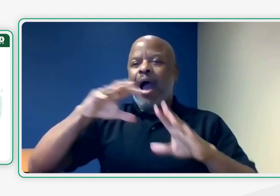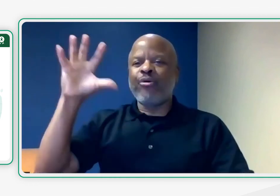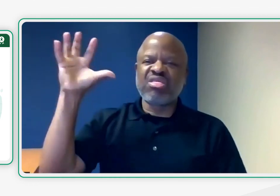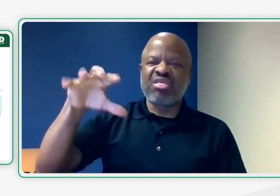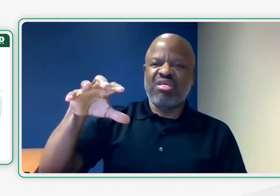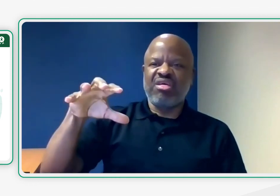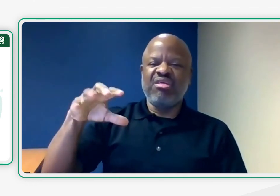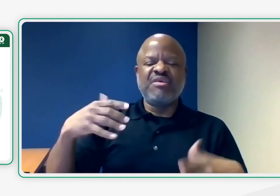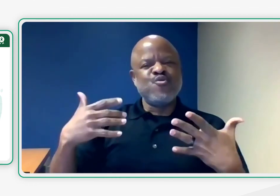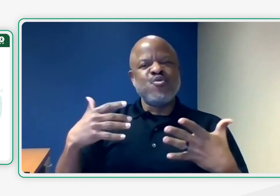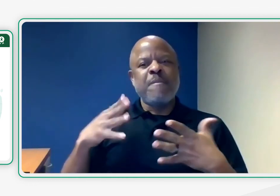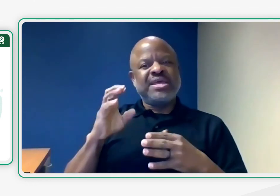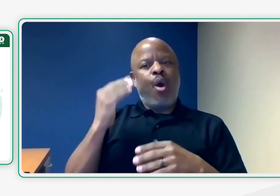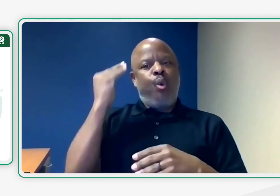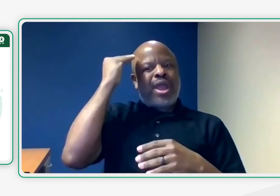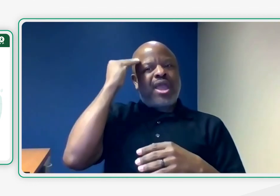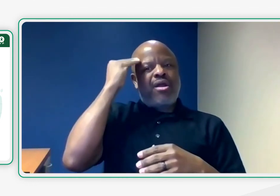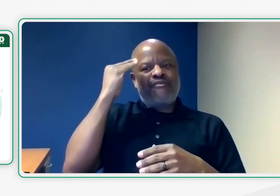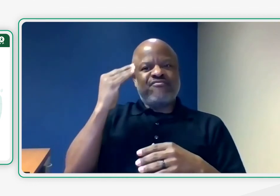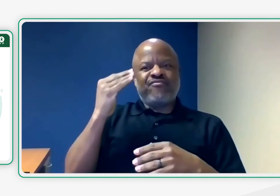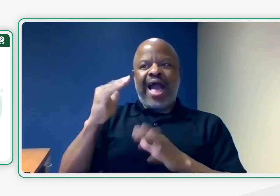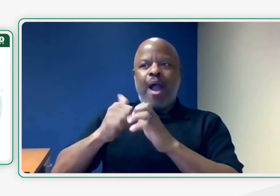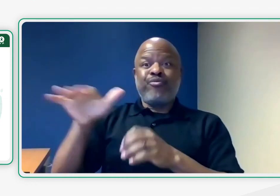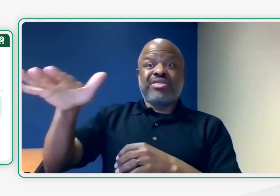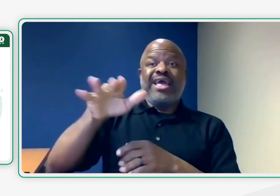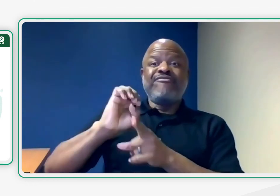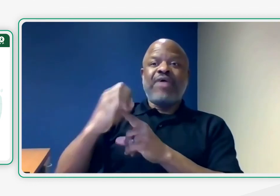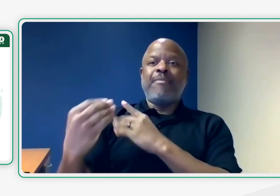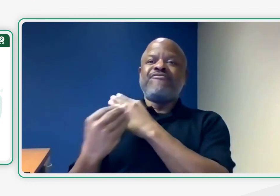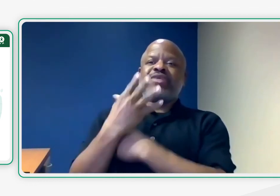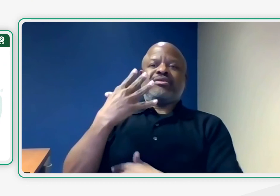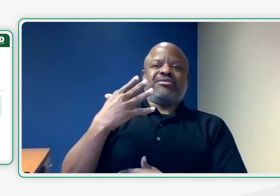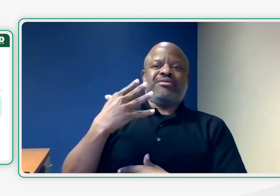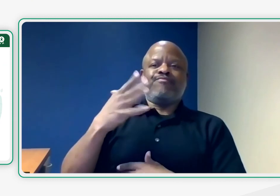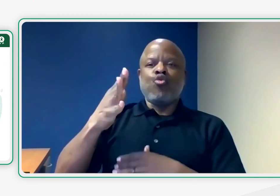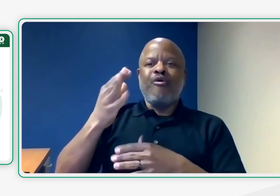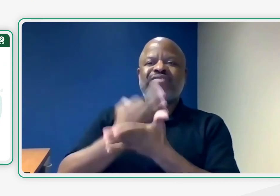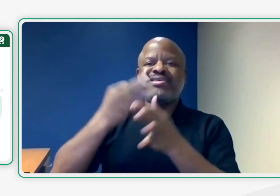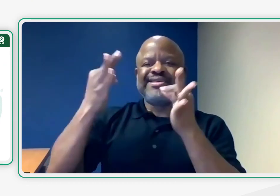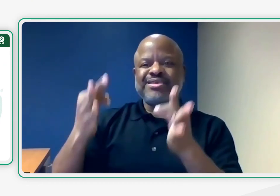who has the biggest house? Or who's done more on certain things? So again it's important to be